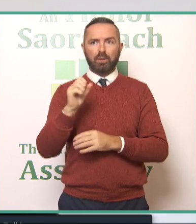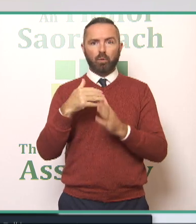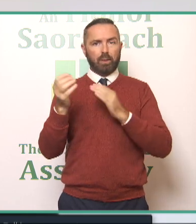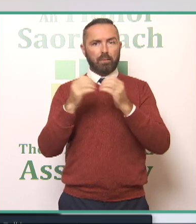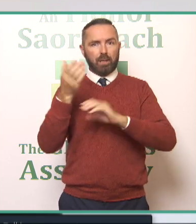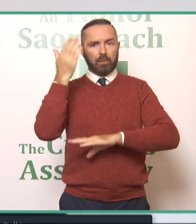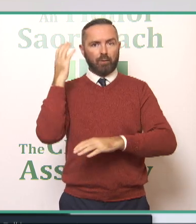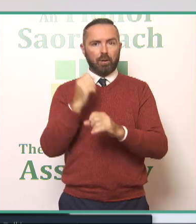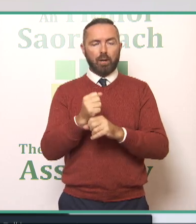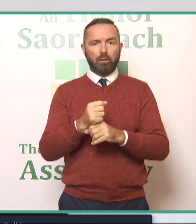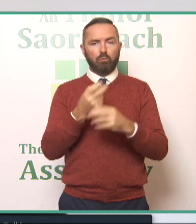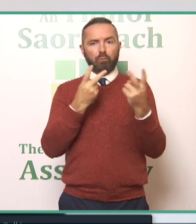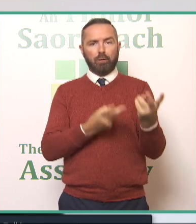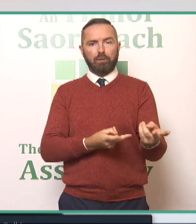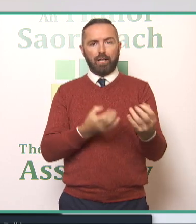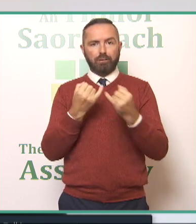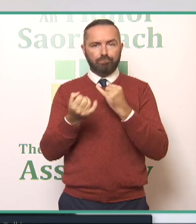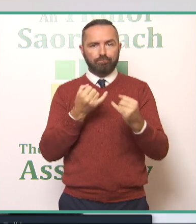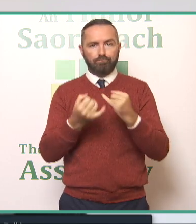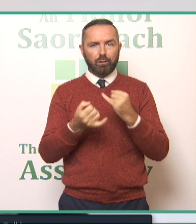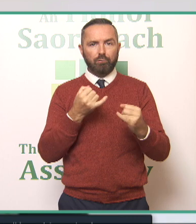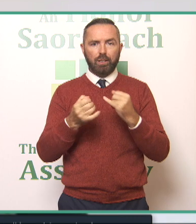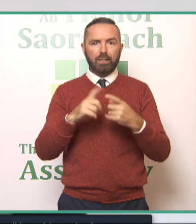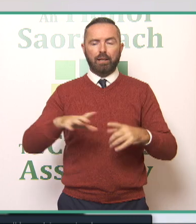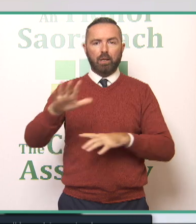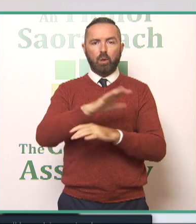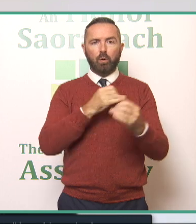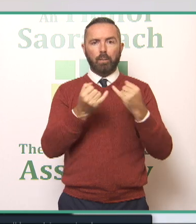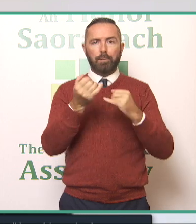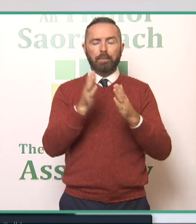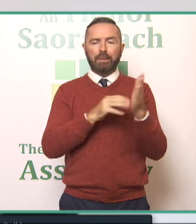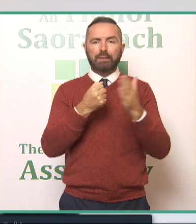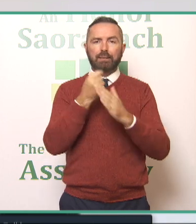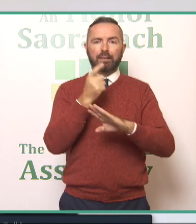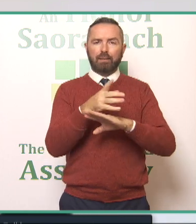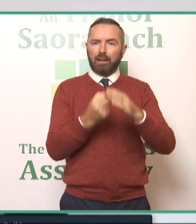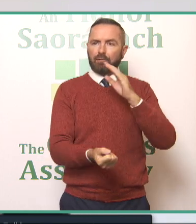recreation and you know and and local businesses there you know there are opportunities but we